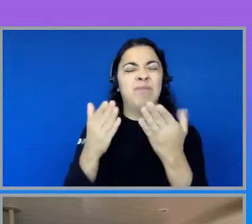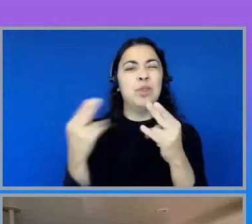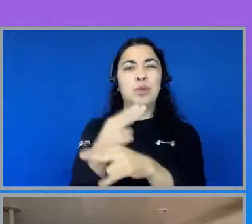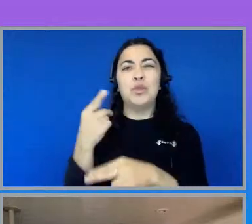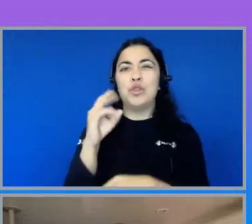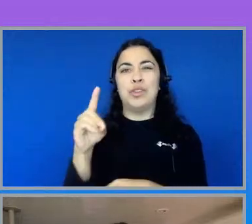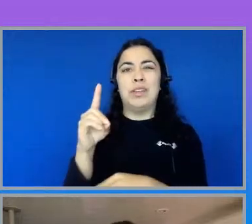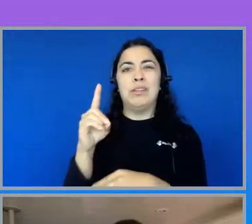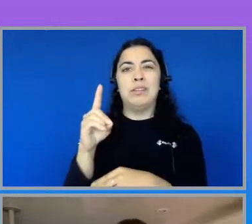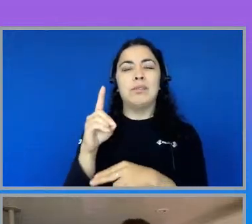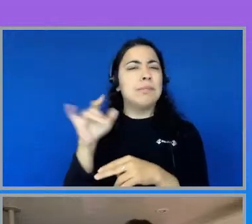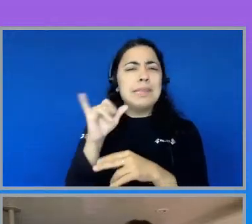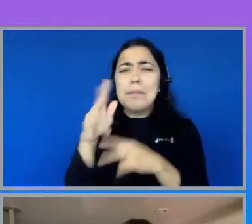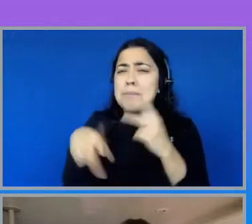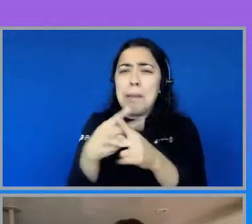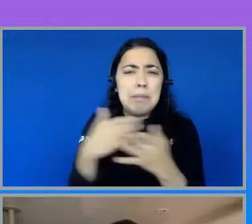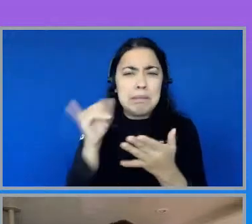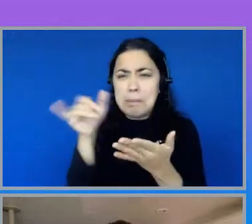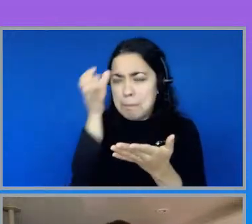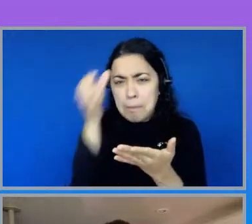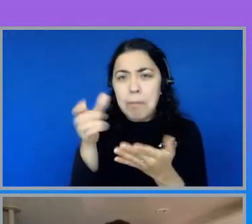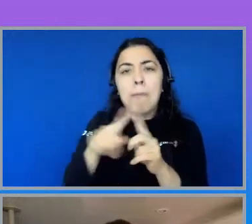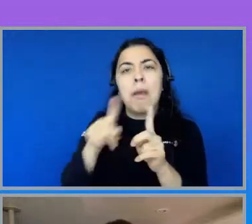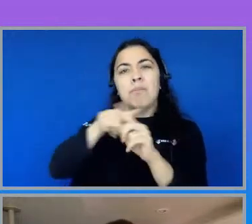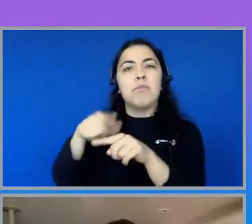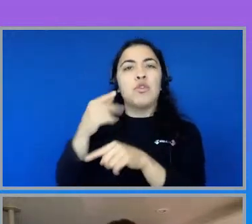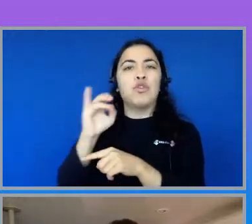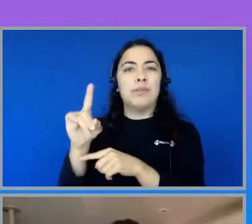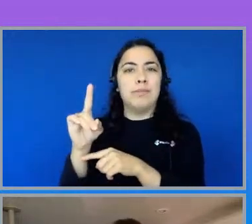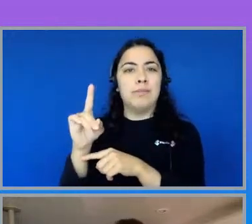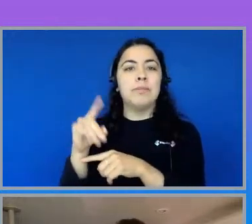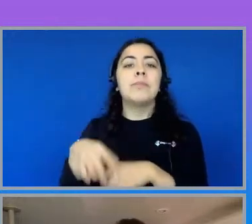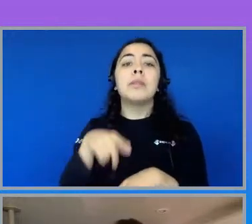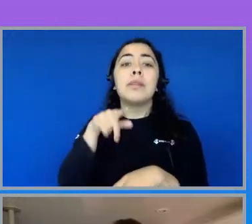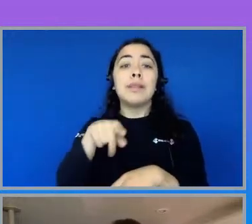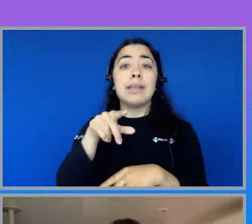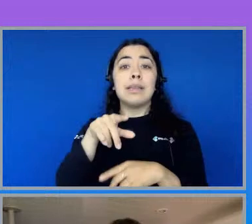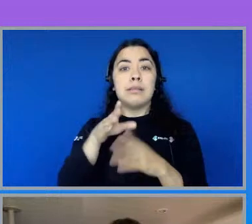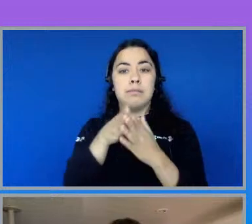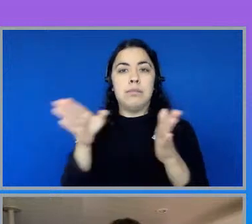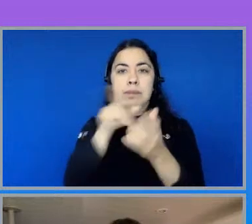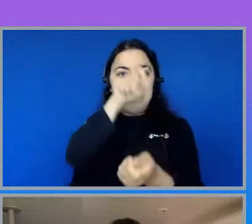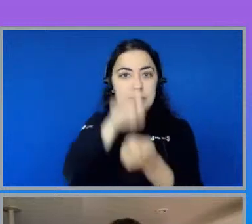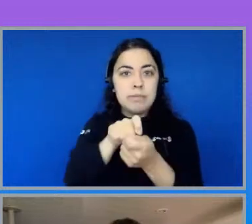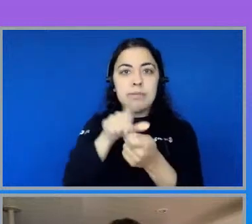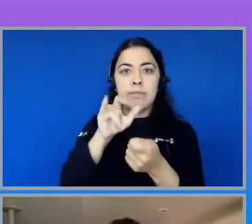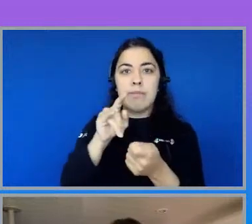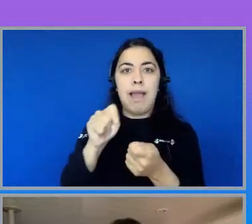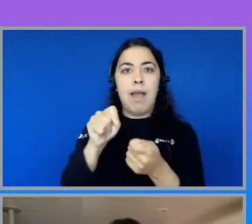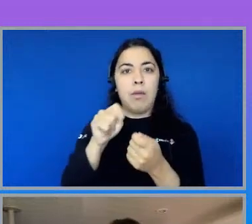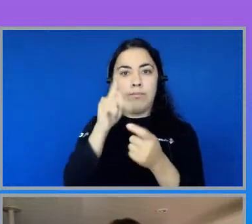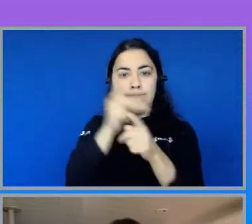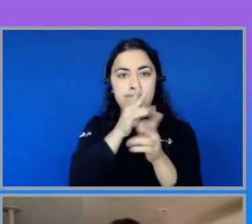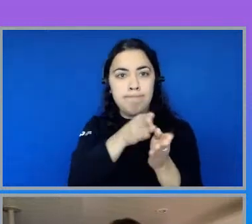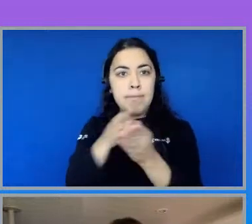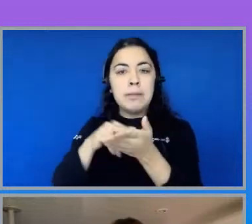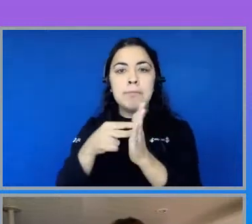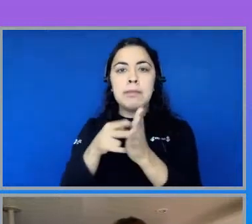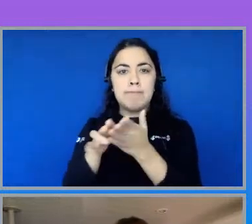grid instead. And do the same sort of things. So keeping this scoped to specific layout